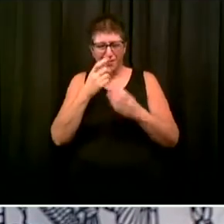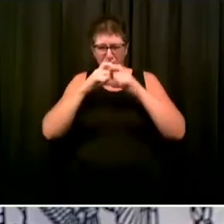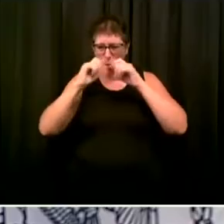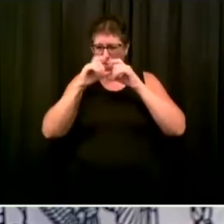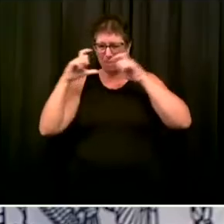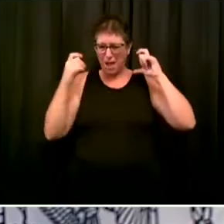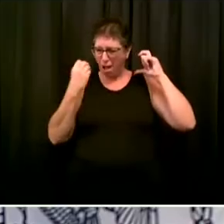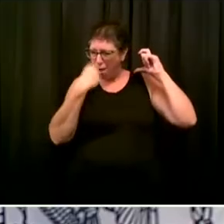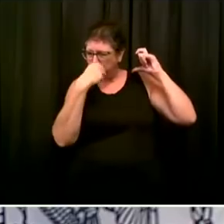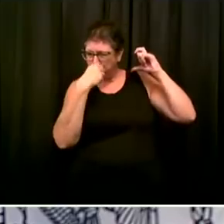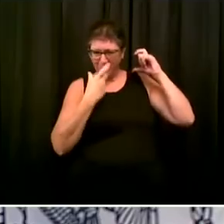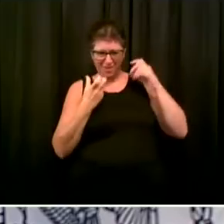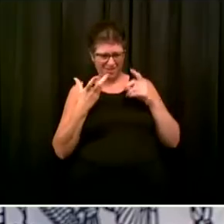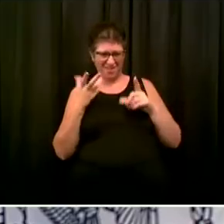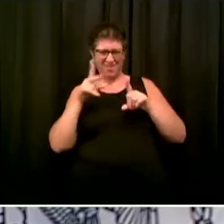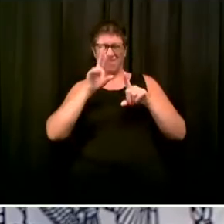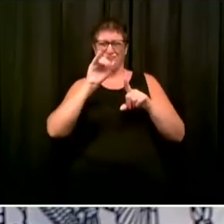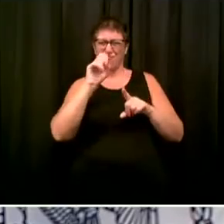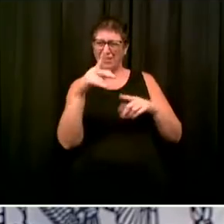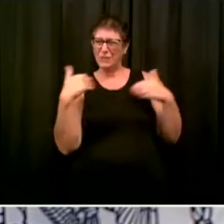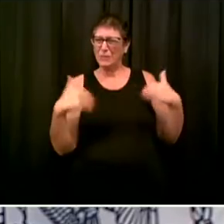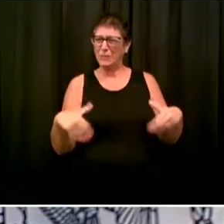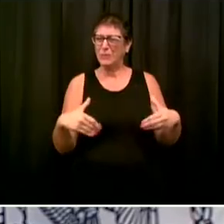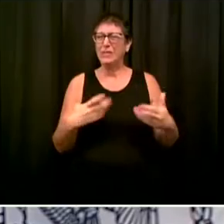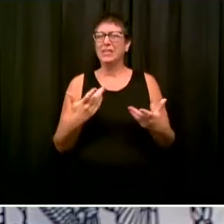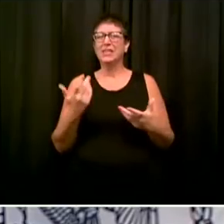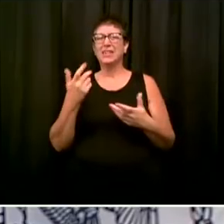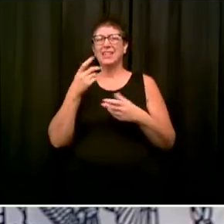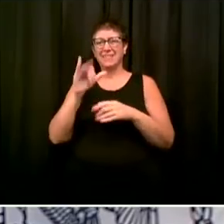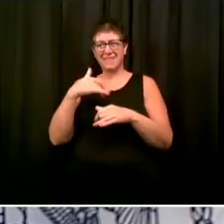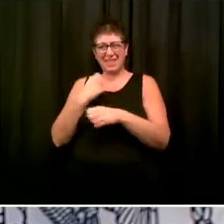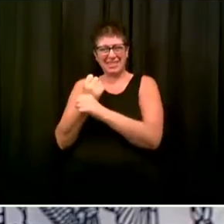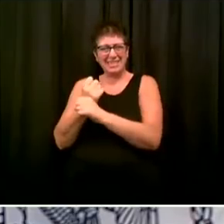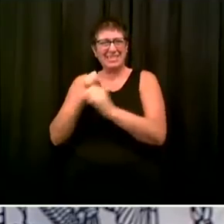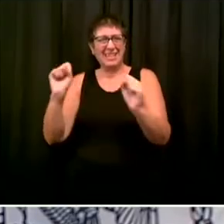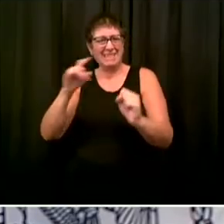IT SOUNDED LIKE ALL OF THAT WOULD APPLY TO EATING LUNCH IN A CLASSROOM IHO SO